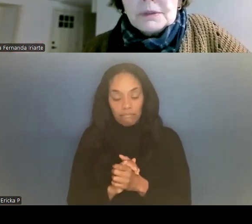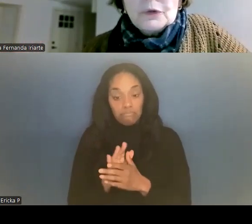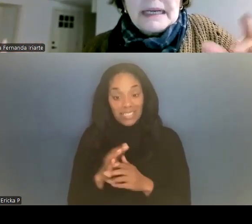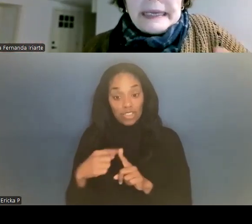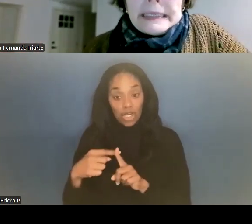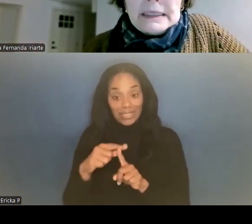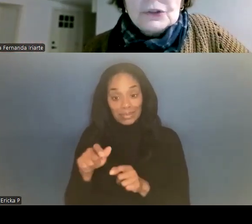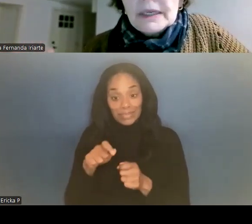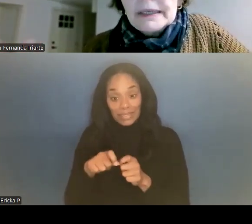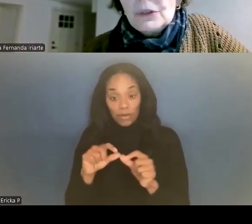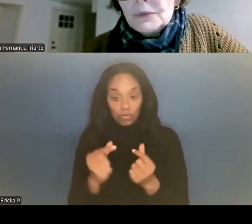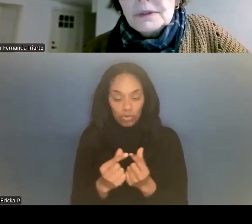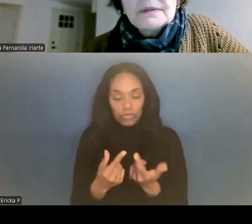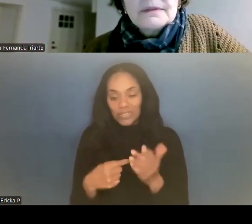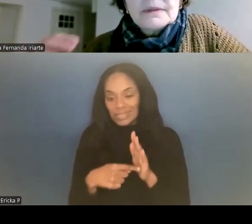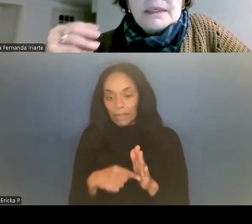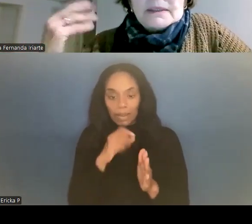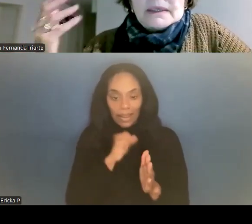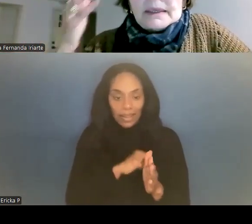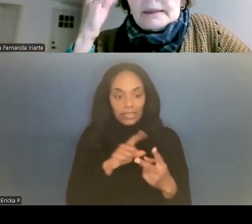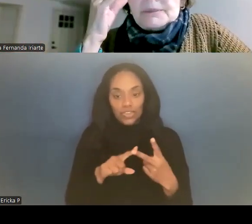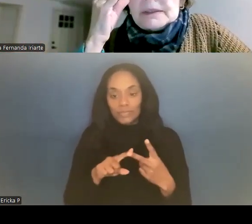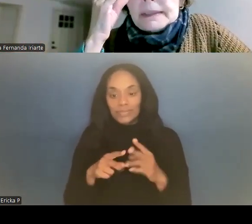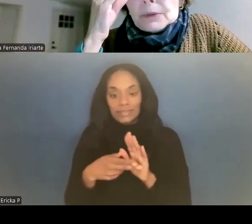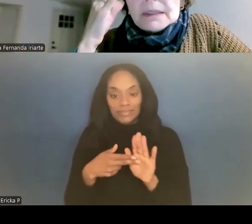So by age diagnosis, etc..